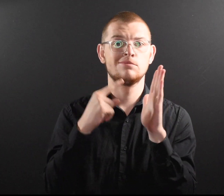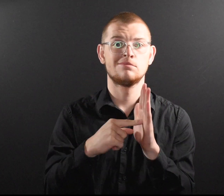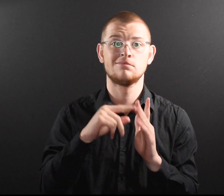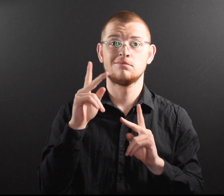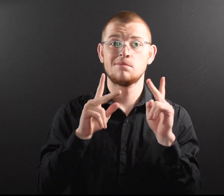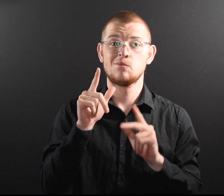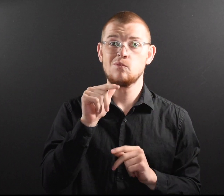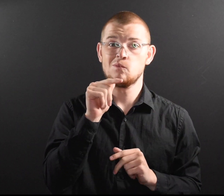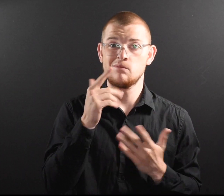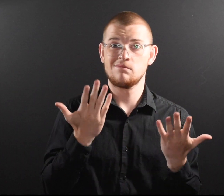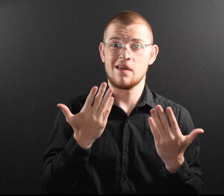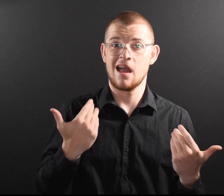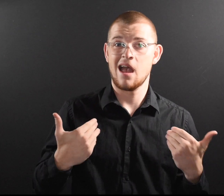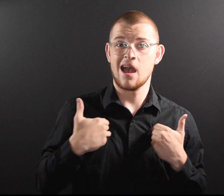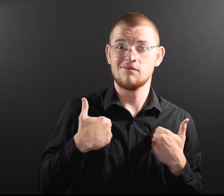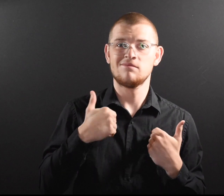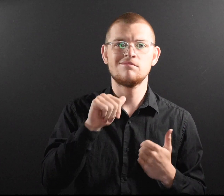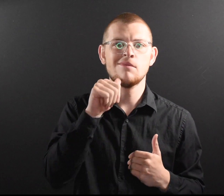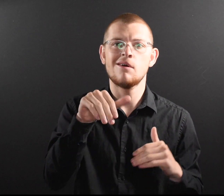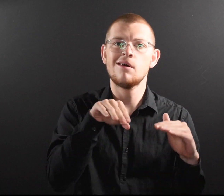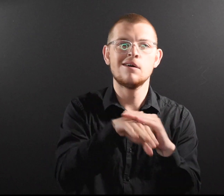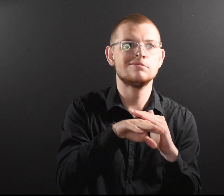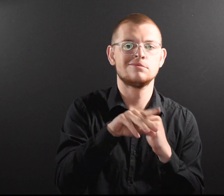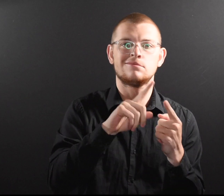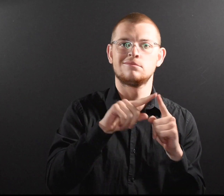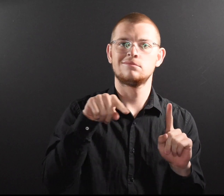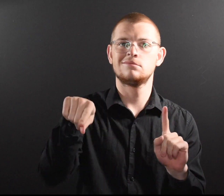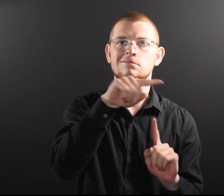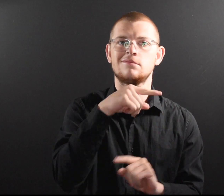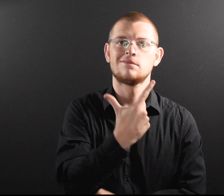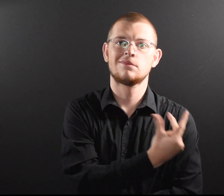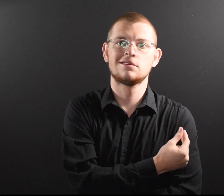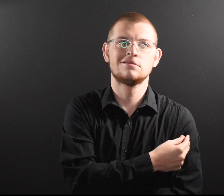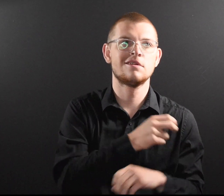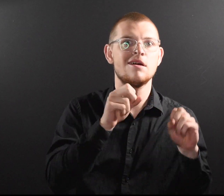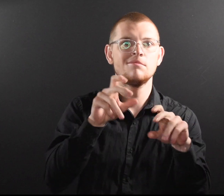including people who might not otherwise have access to vaccination opportunities.